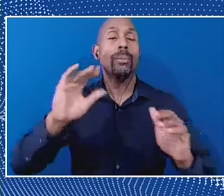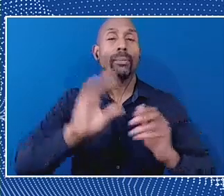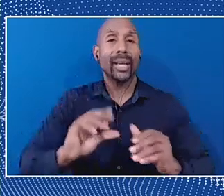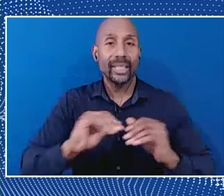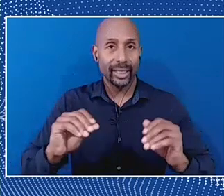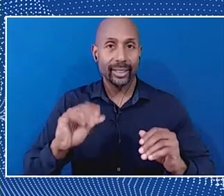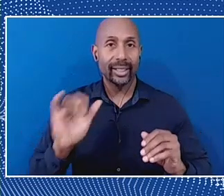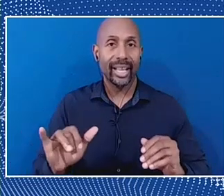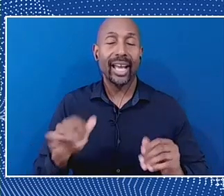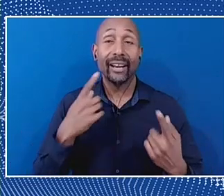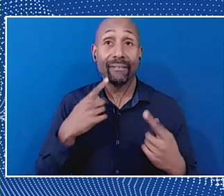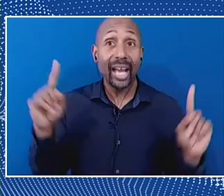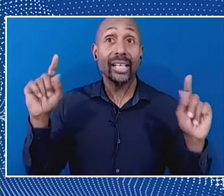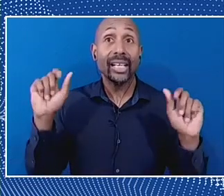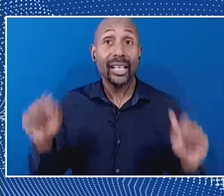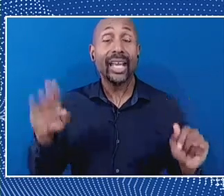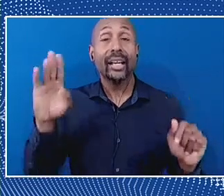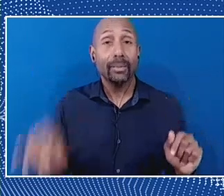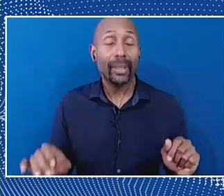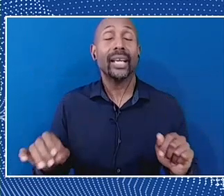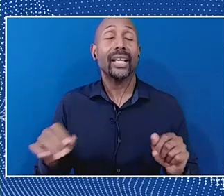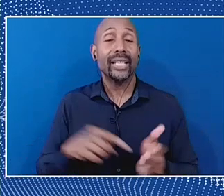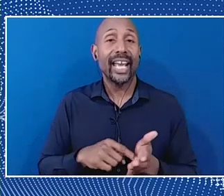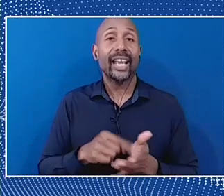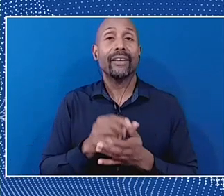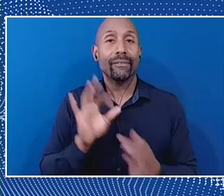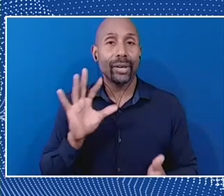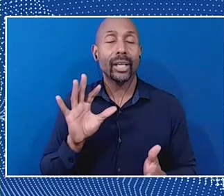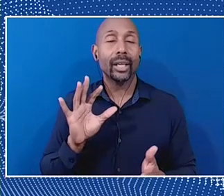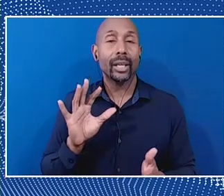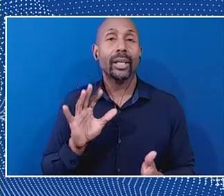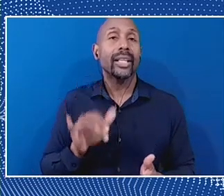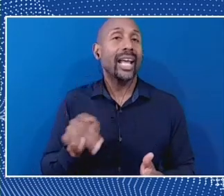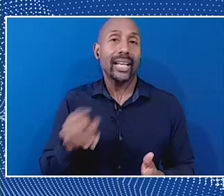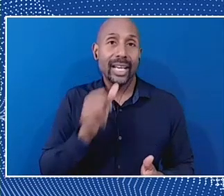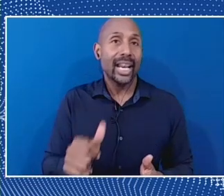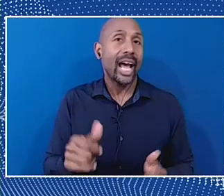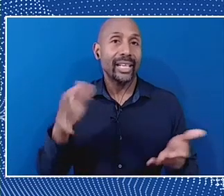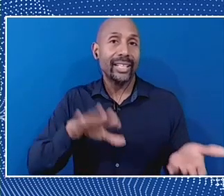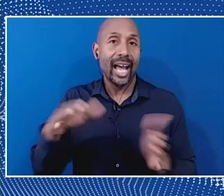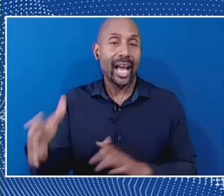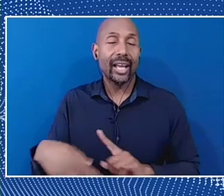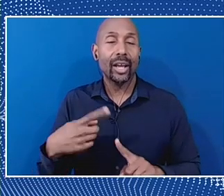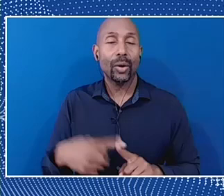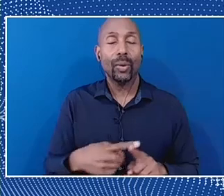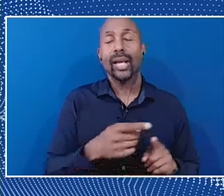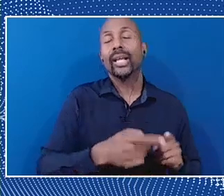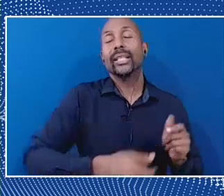being debt-free did not die when the Supreme Court sided with special interests over the rule of law, in hope that the